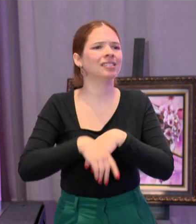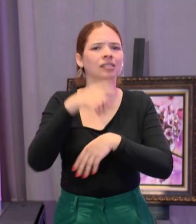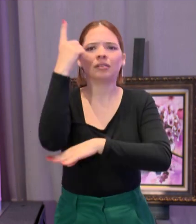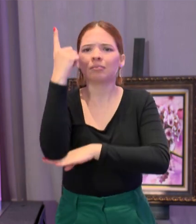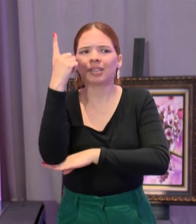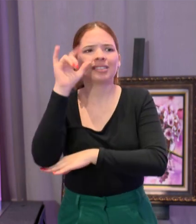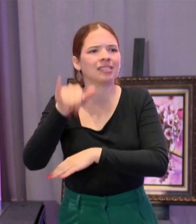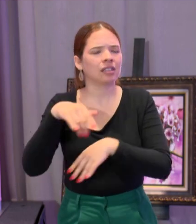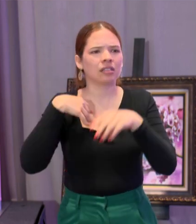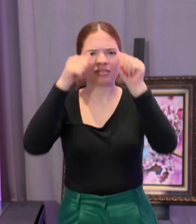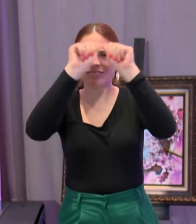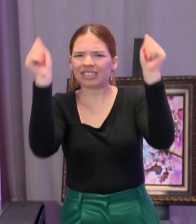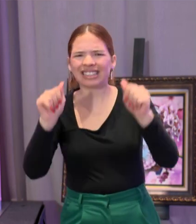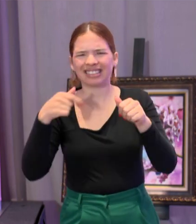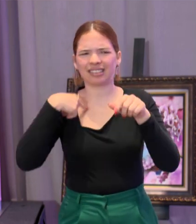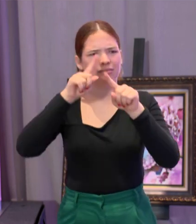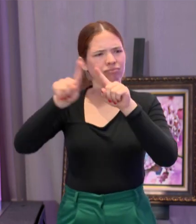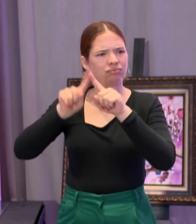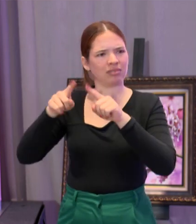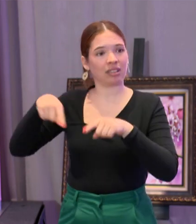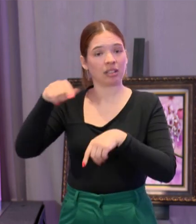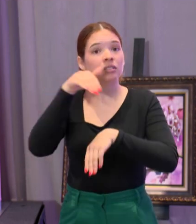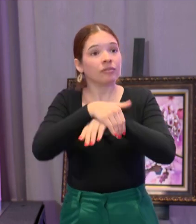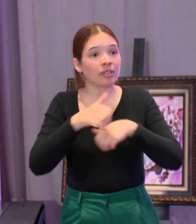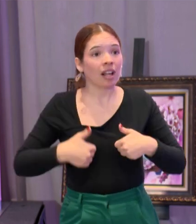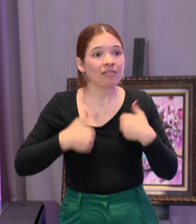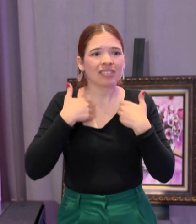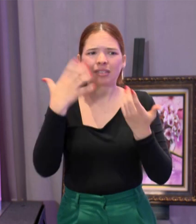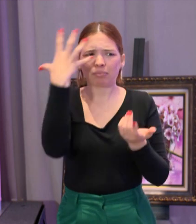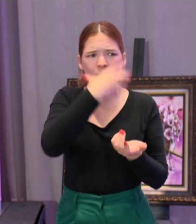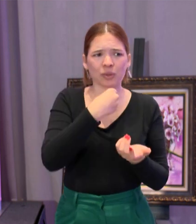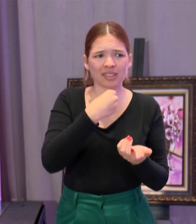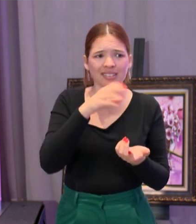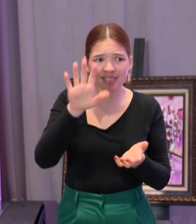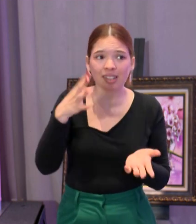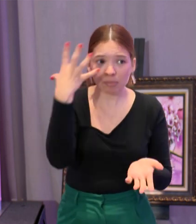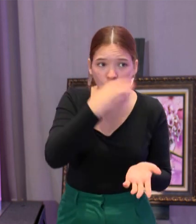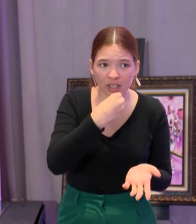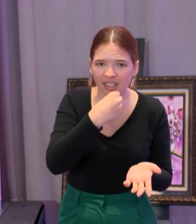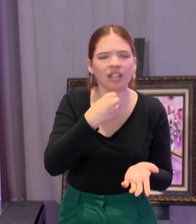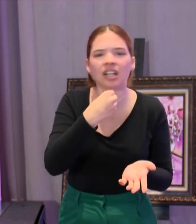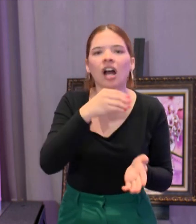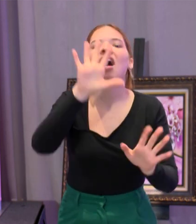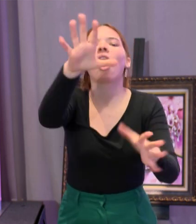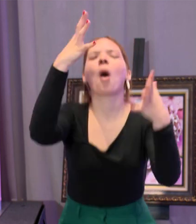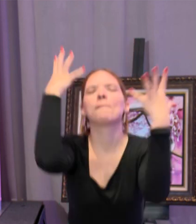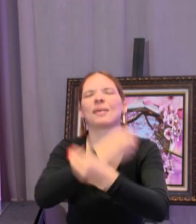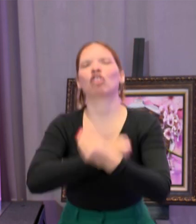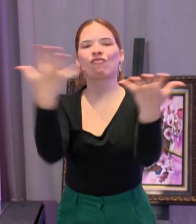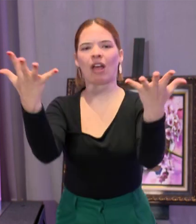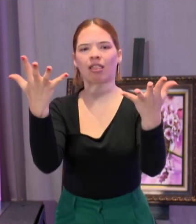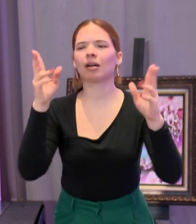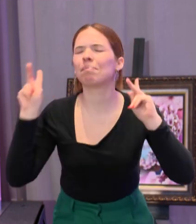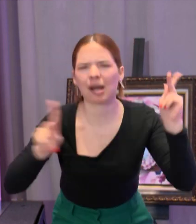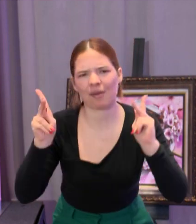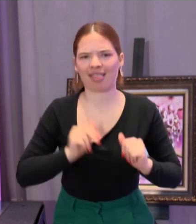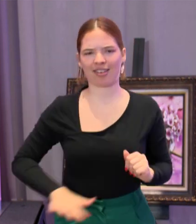THE BEAUTIFUL PEOPLE. DID I SAY BEAUTIFUL? BEAUTIFUL PEOPLE OF WASHINGTON, D.C. AND SO WHAT WE ARE HERE TO TALK